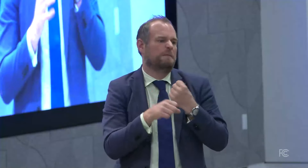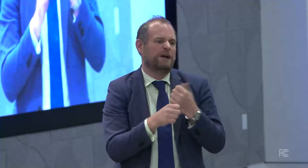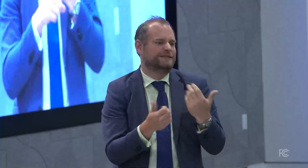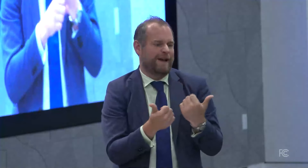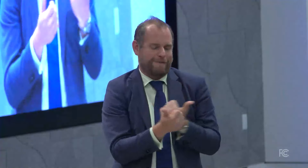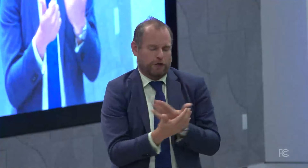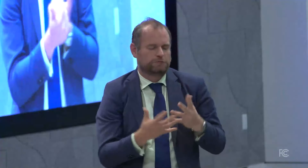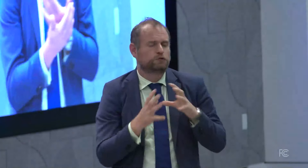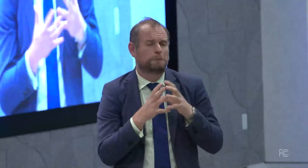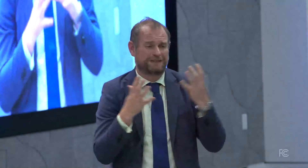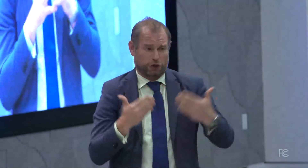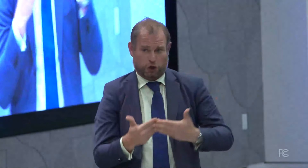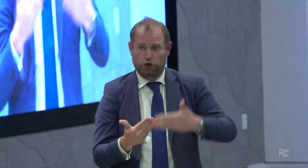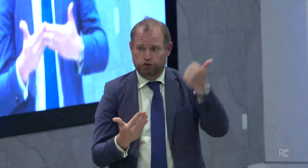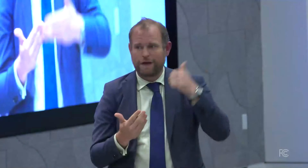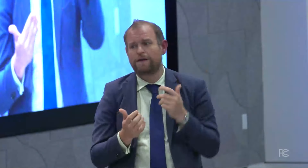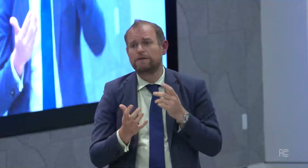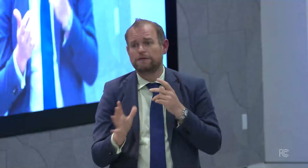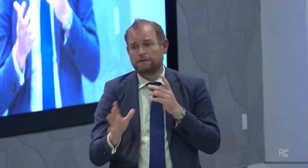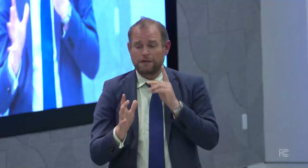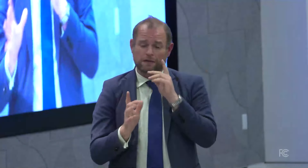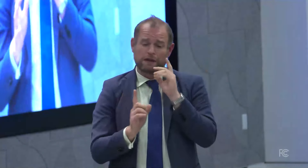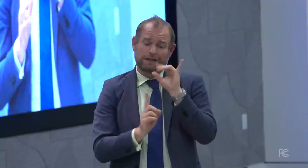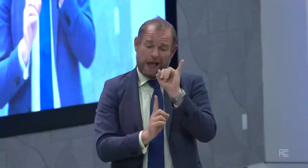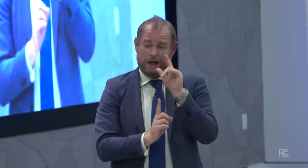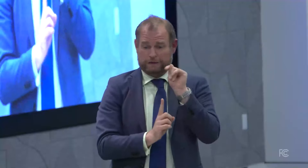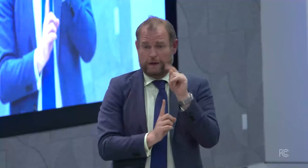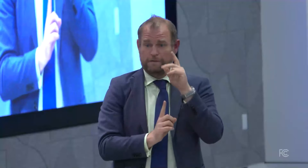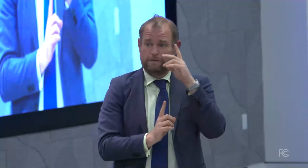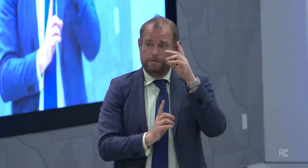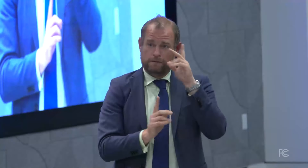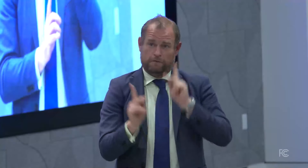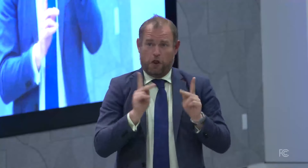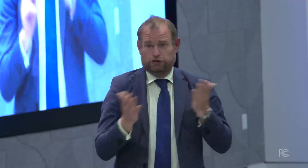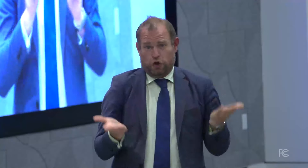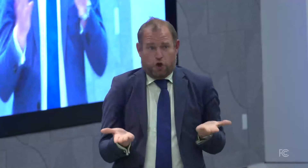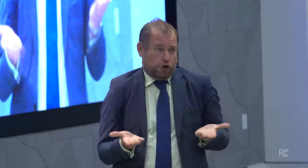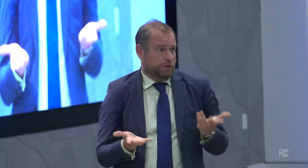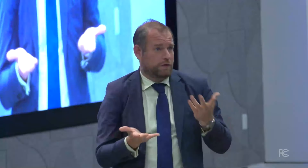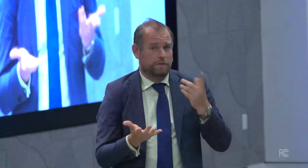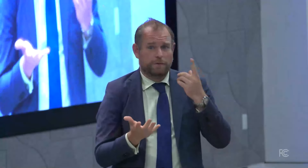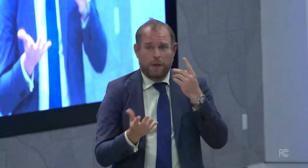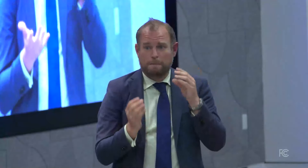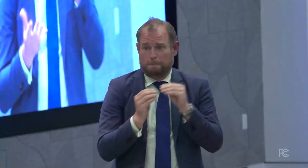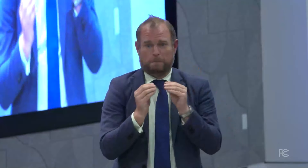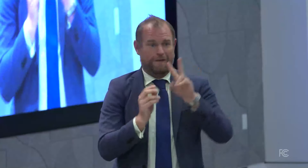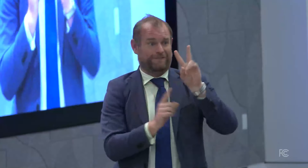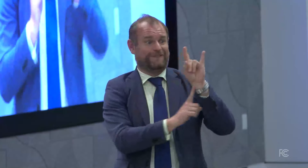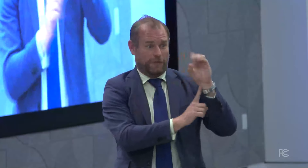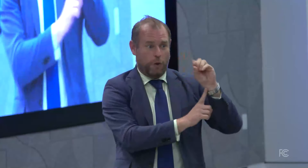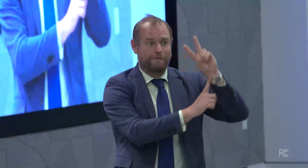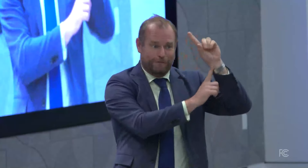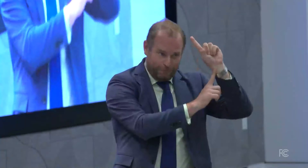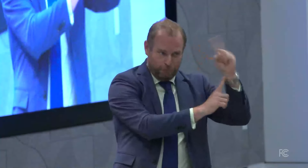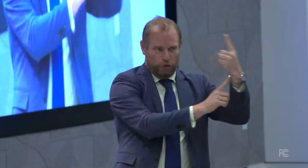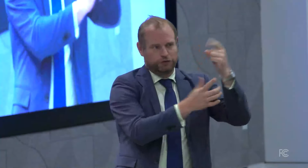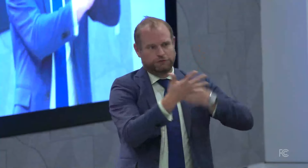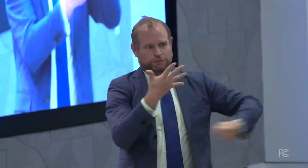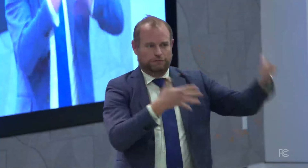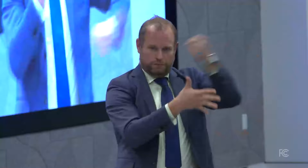OR TEAMS TO BE ABLE TO COMPLETE THEIR WORK TASKS AND IT WASN'T SOMETHING THAT WAS UNIQUE TO THE DEAF COMMUNITY BECAUSE EVERYONE ELSE WAS UTILIZING IT AS